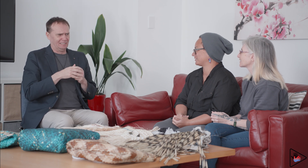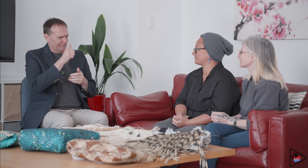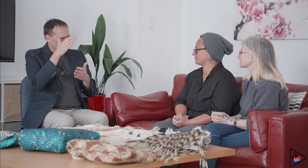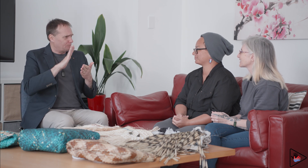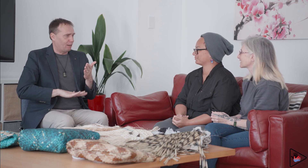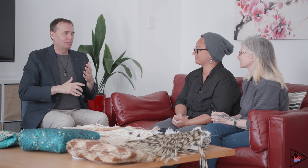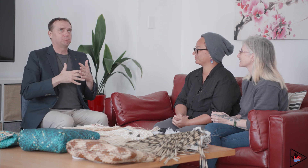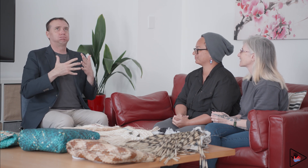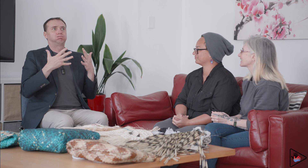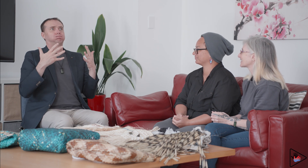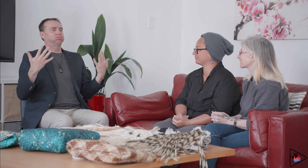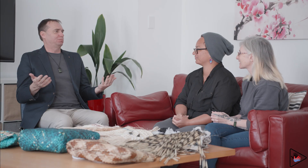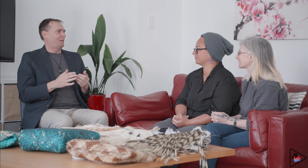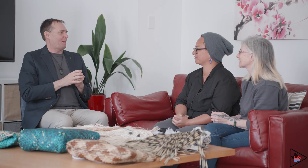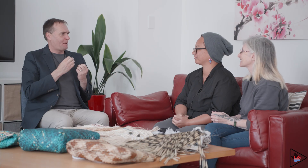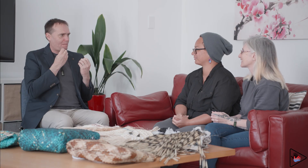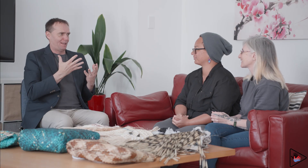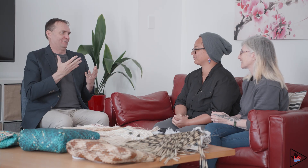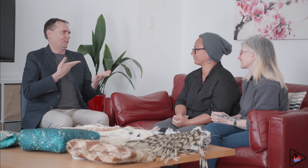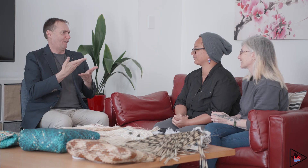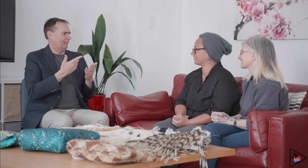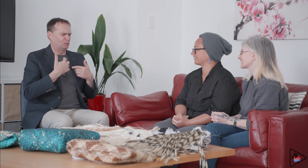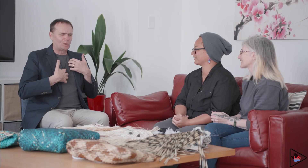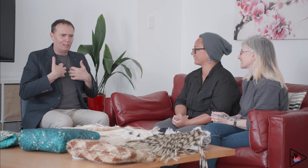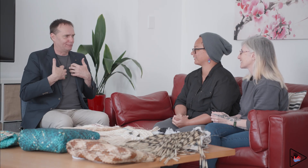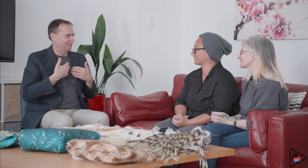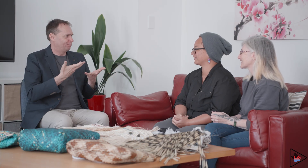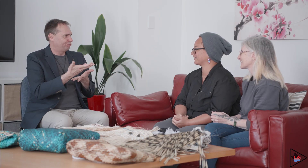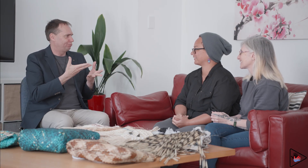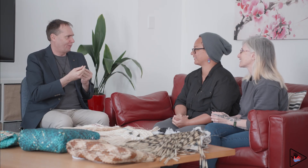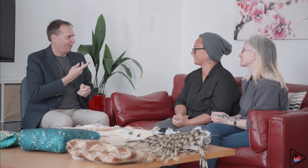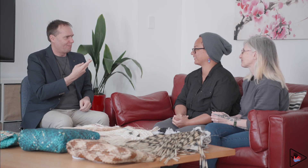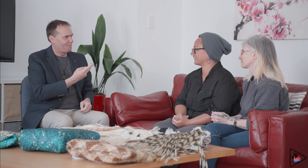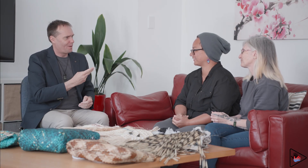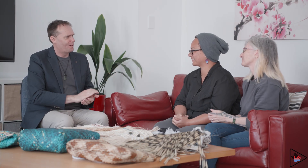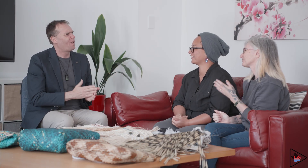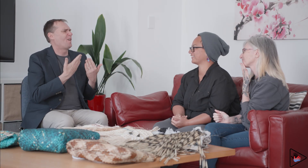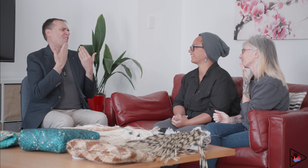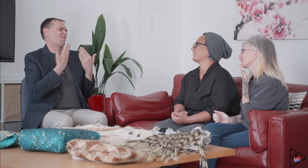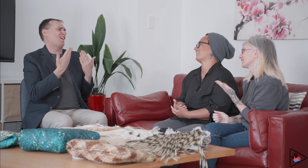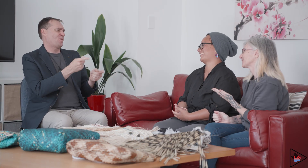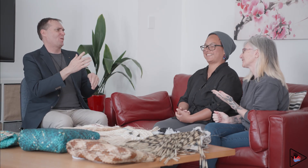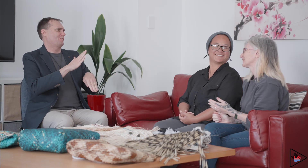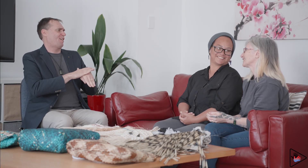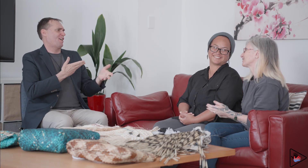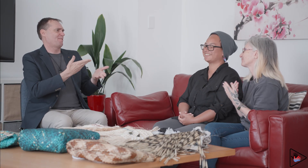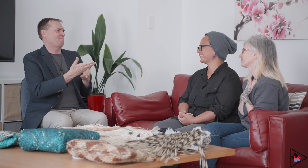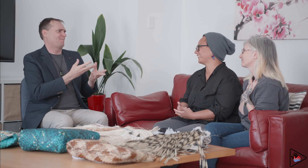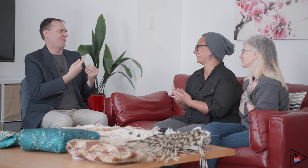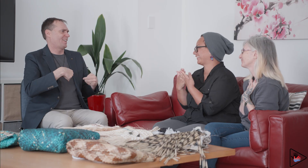the technical language, the signs you've got, your experience is just huge around this. It's amazing. What a great conversation. I've had such a good conversation with you. And